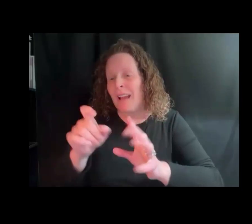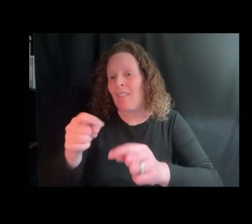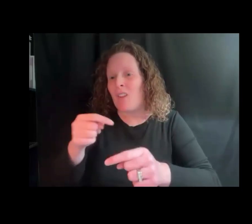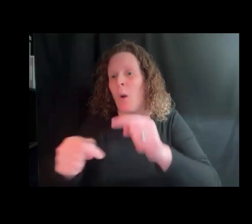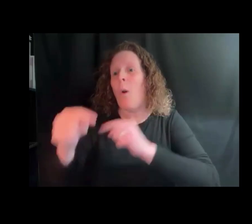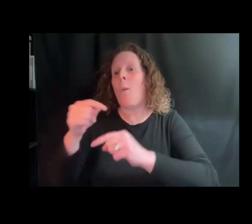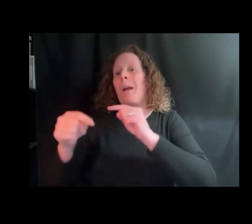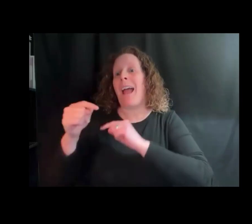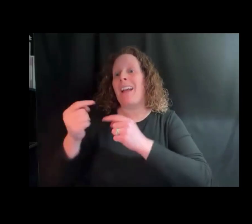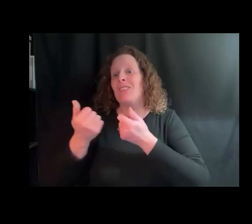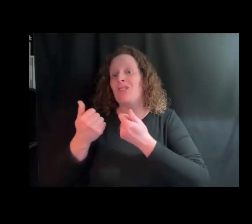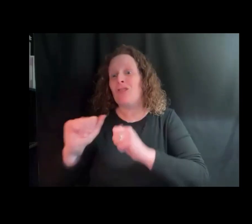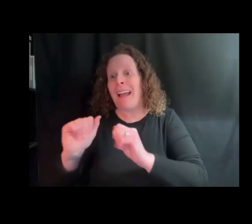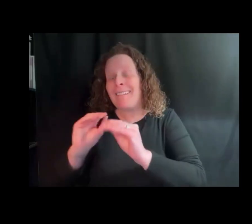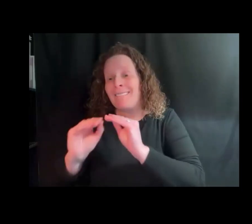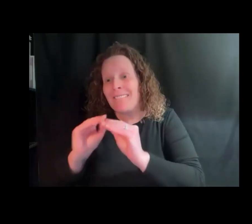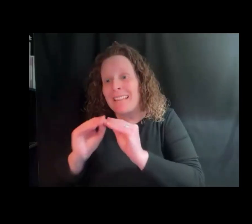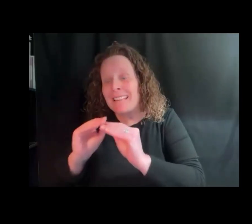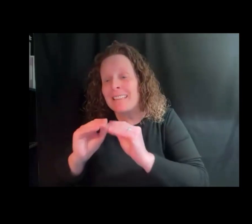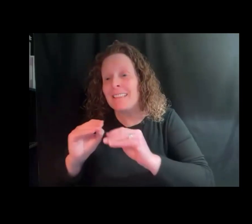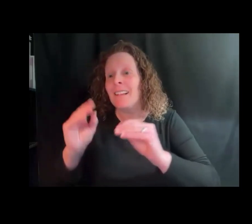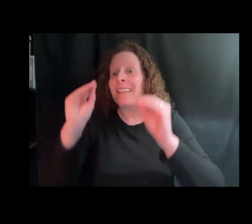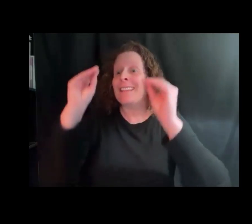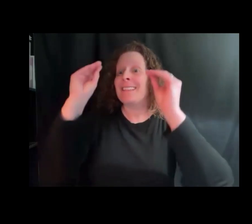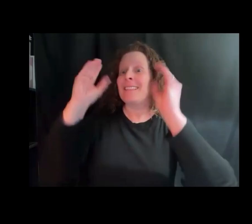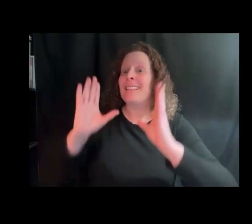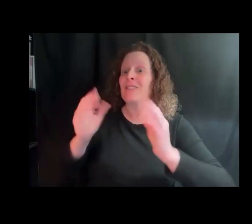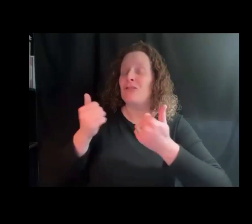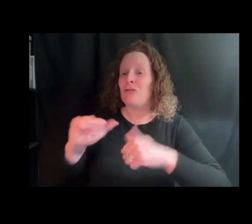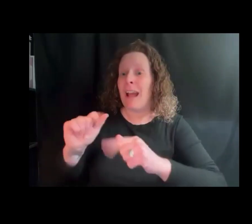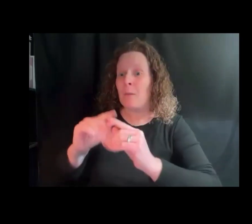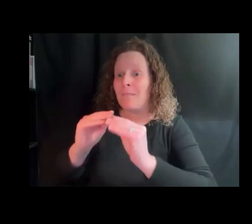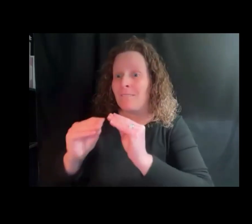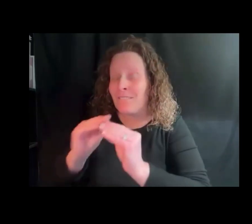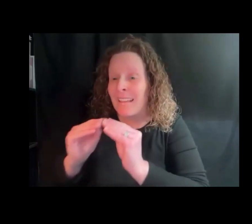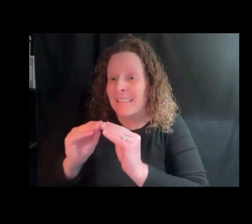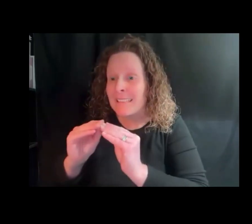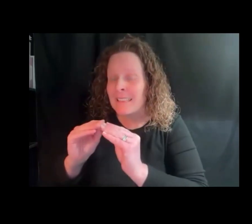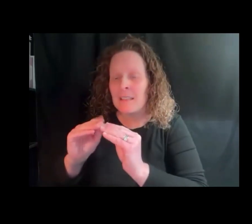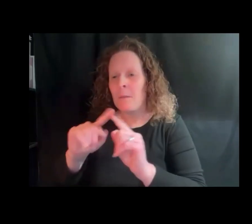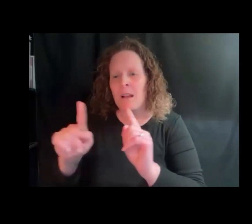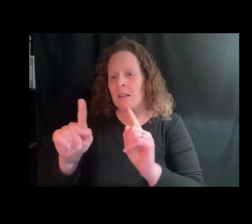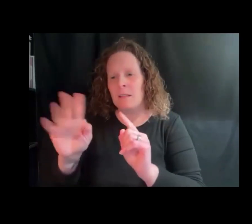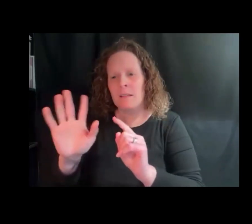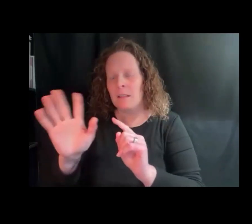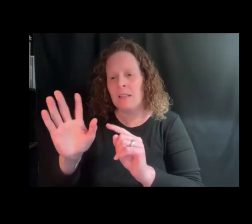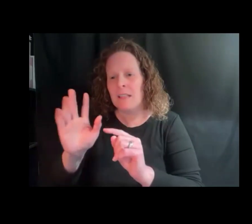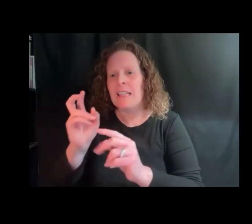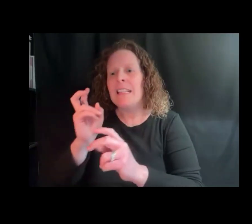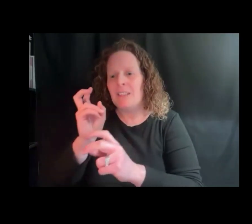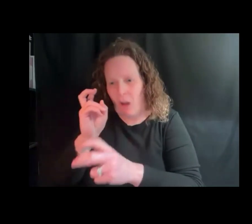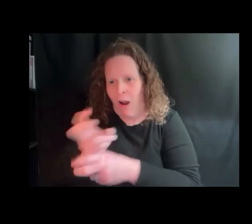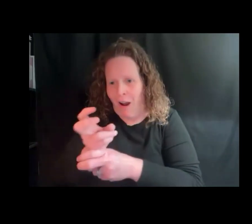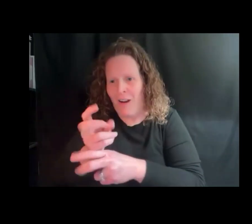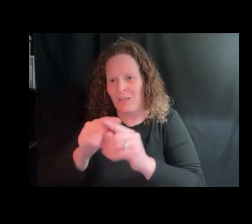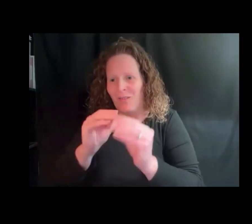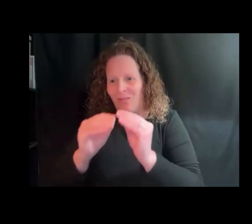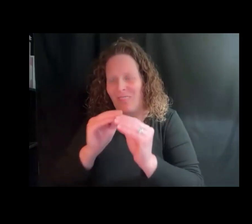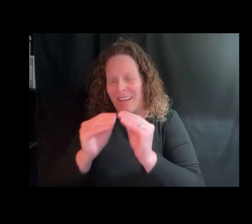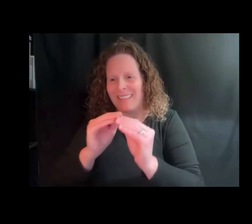something wrong. And so there's an issue when the interpreters have to go back and try to fix it or the teacher has to go back and fix it. It's